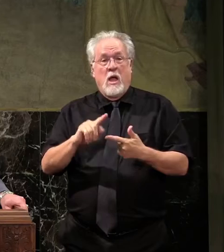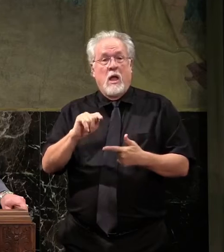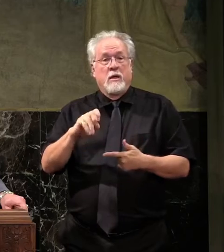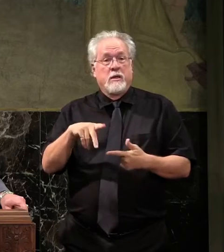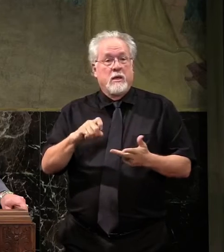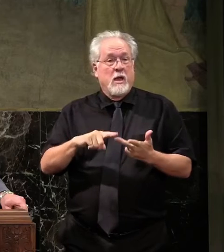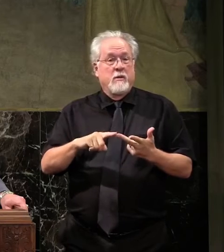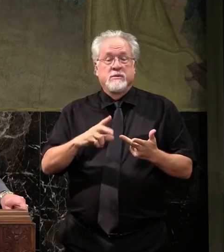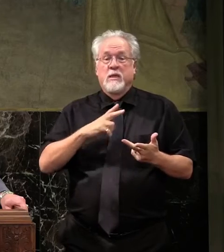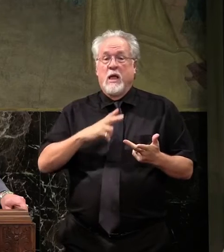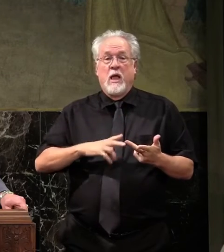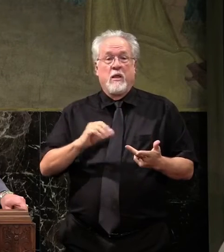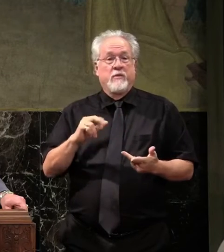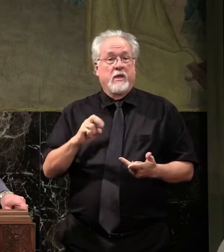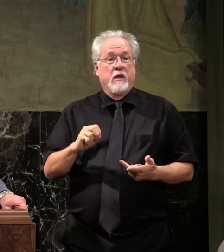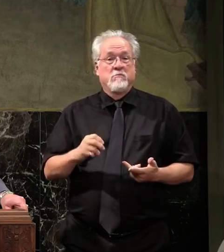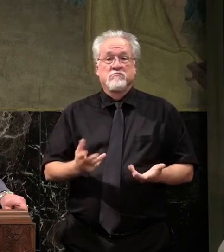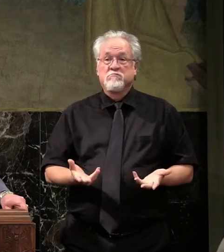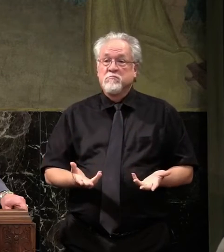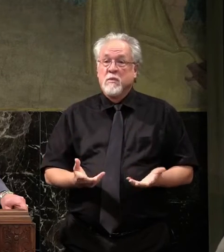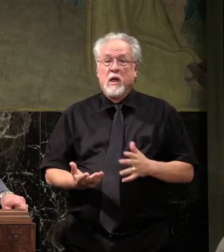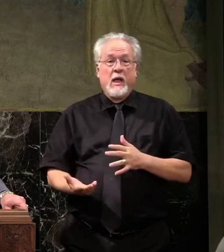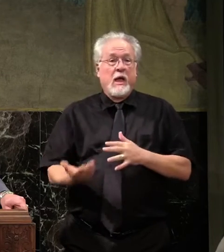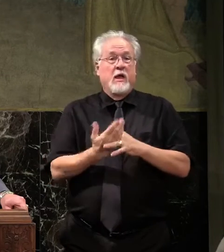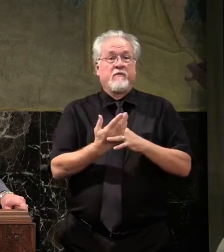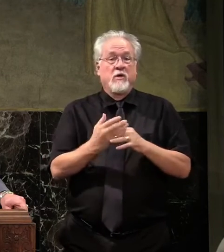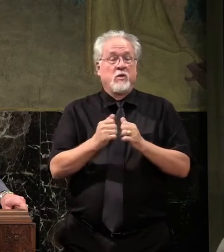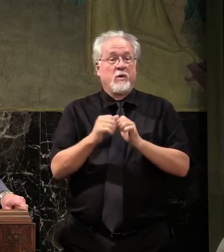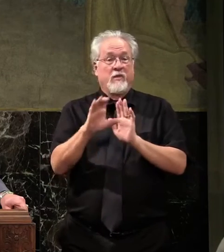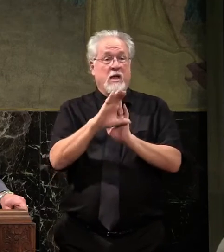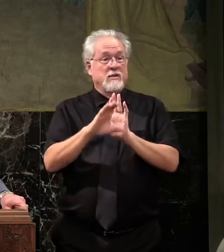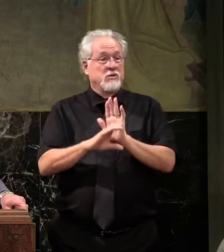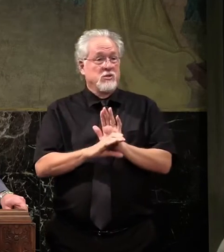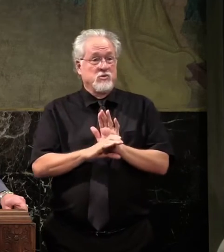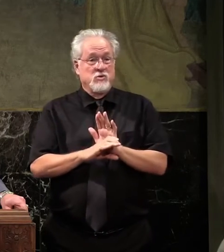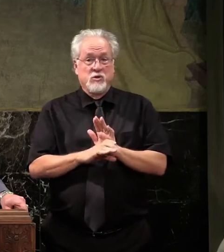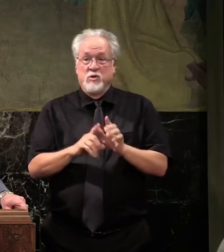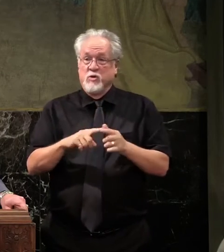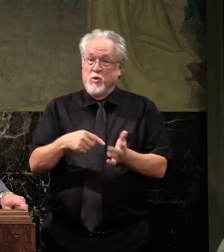care. It interferes with my constitutional obligation to pay that debt.